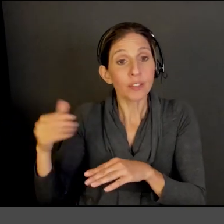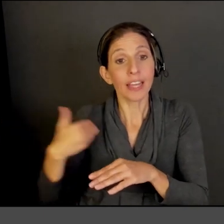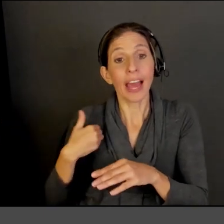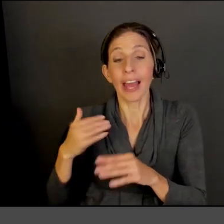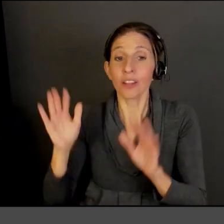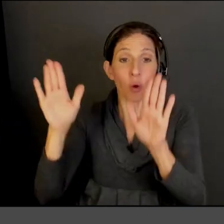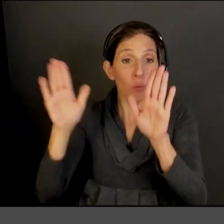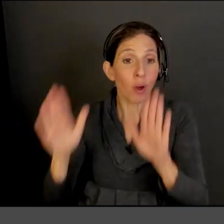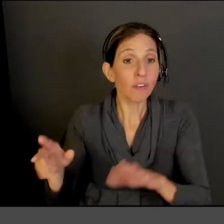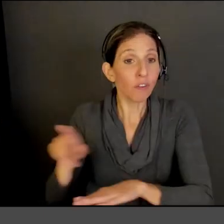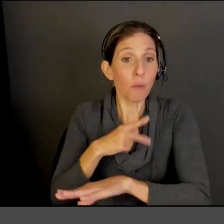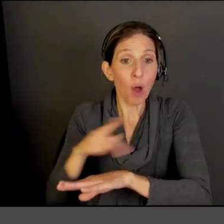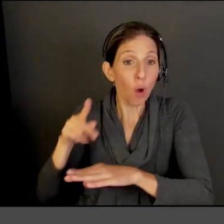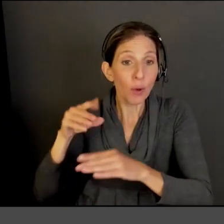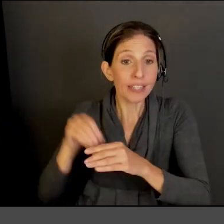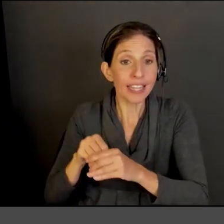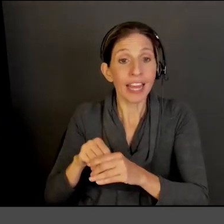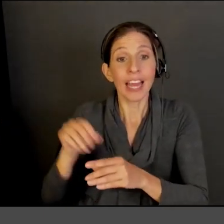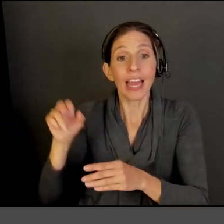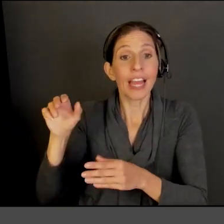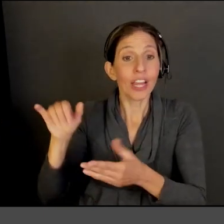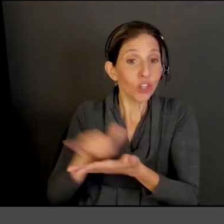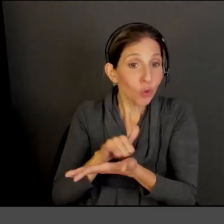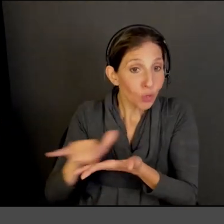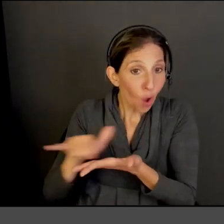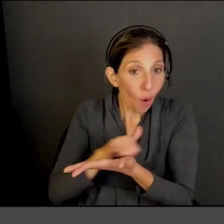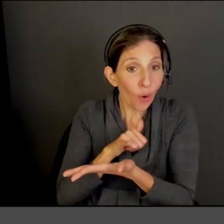ARE LATINO POETS LIKE VICTOR HERNÁNDEZ CRUZ.